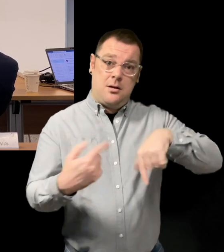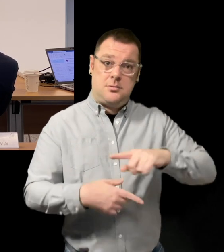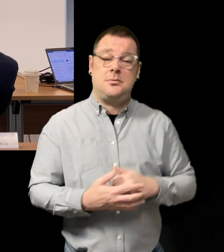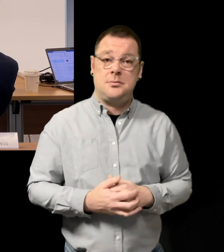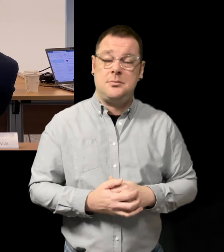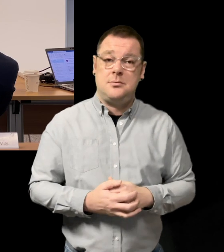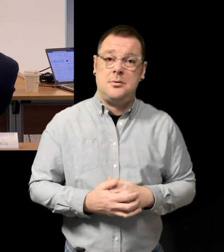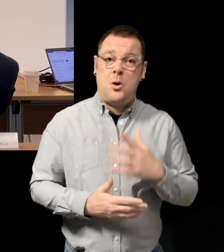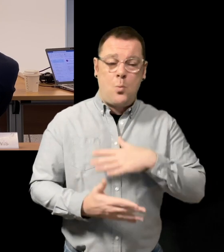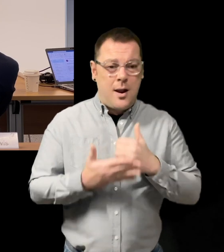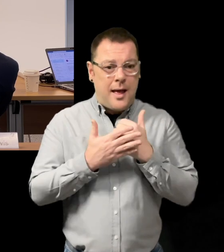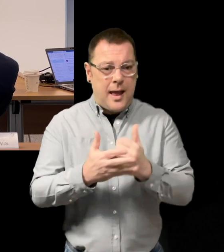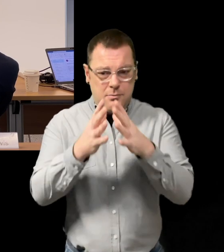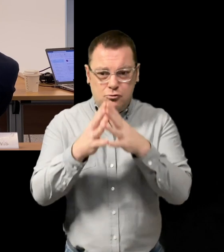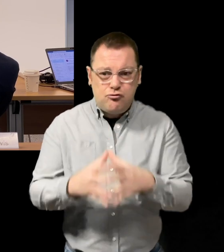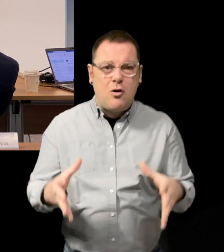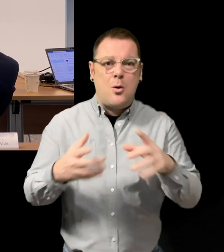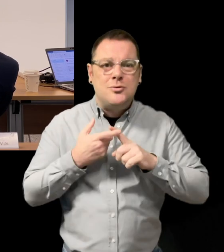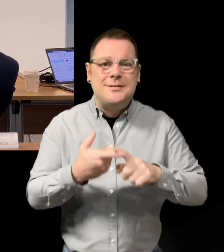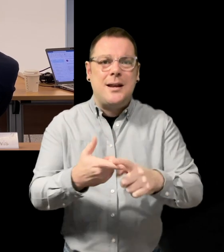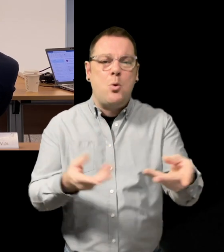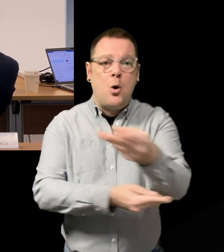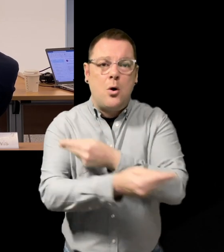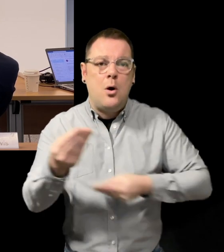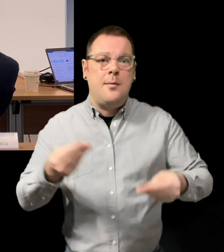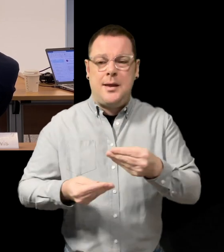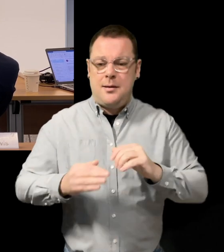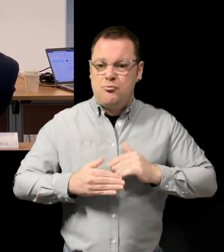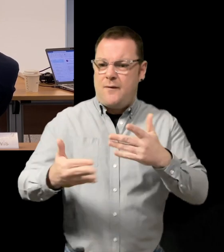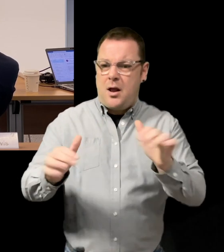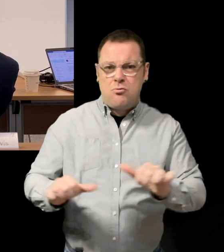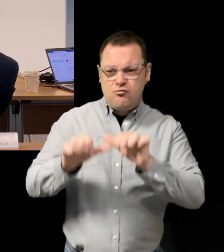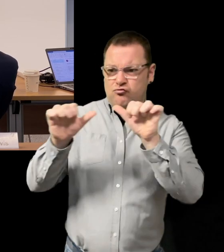We want to help grow a sustainable economy by providing the right conditions